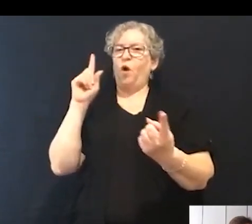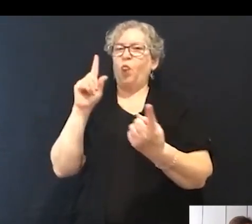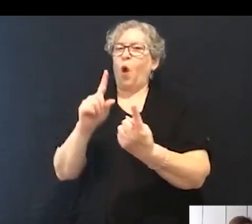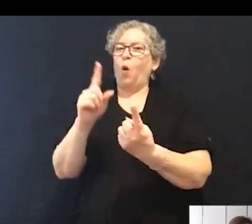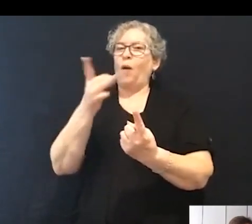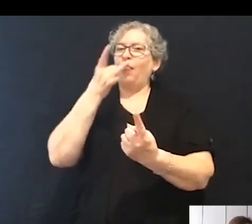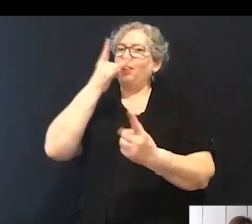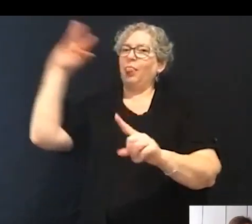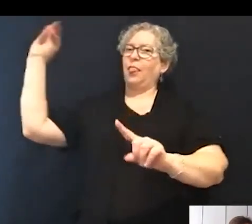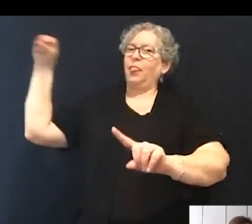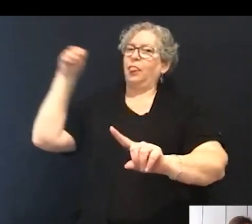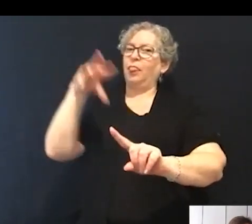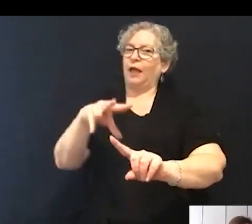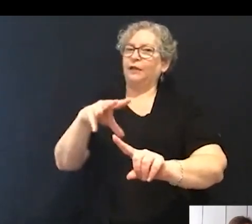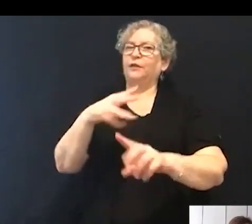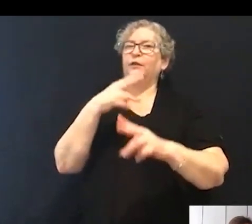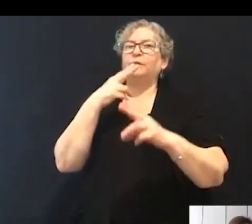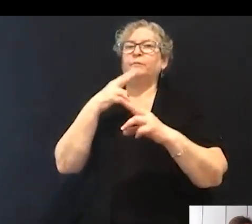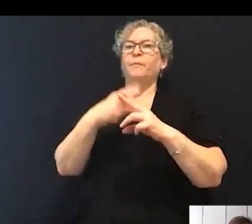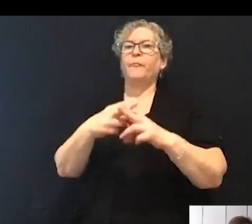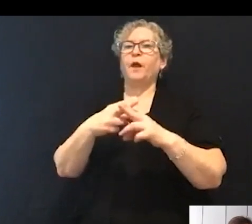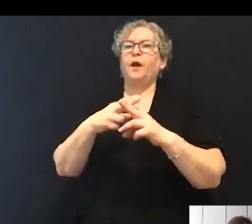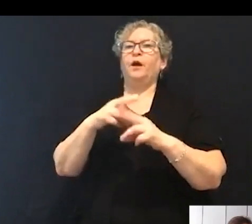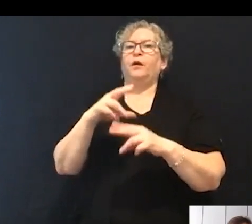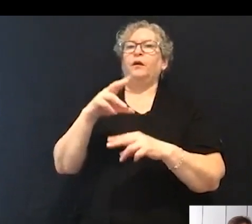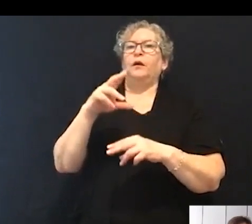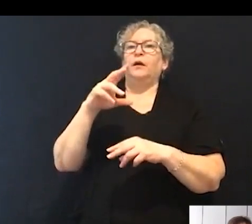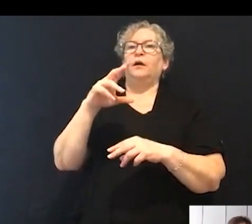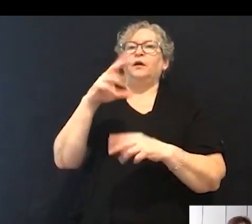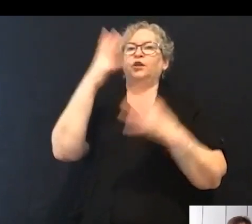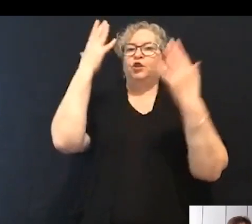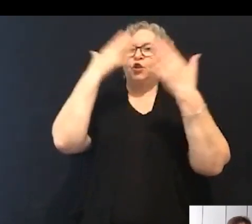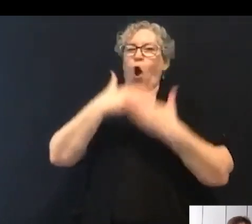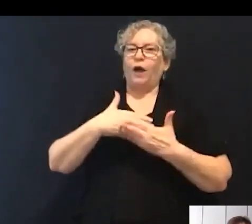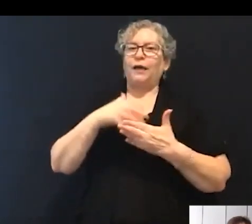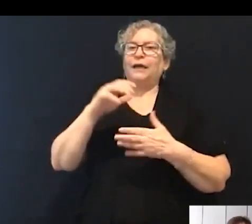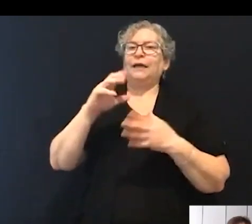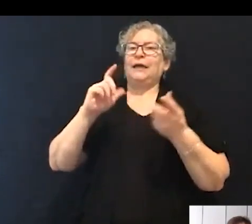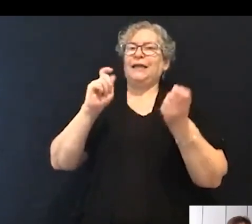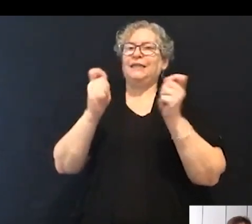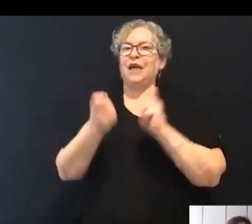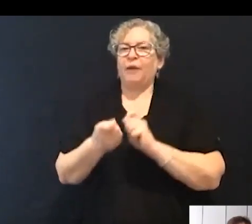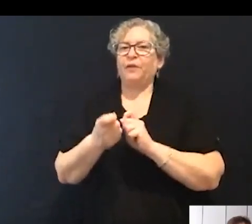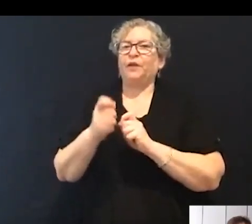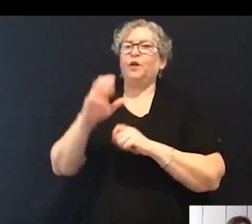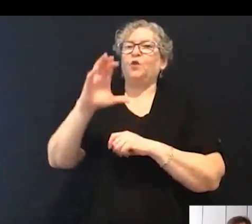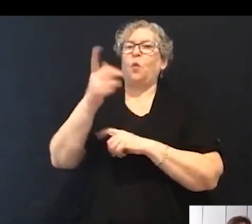That is called dark adapted chromatic perimetry. And in the schematic, you see that, in different disease